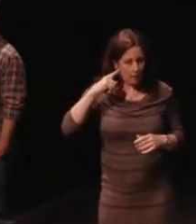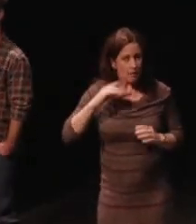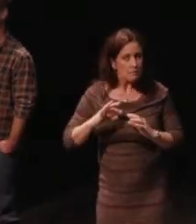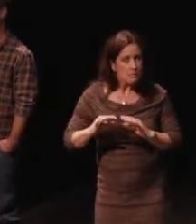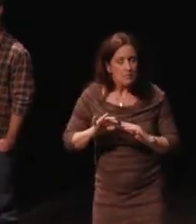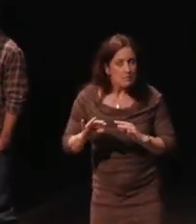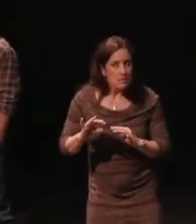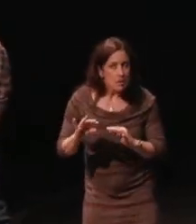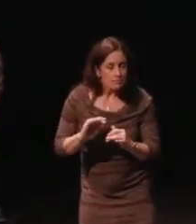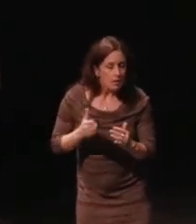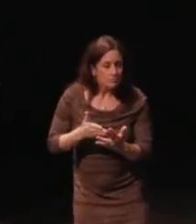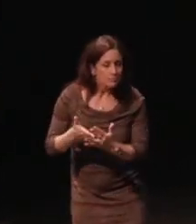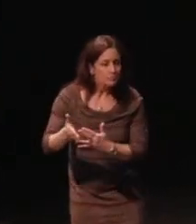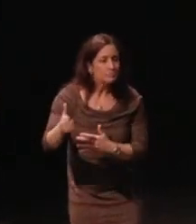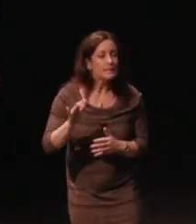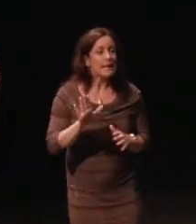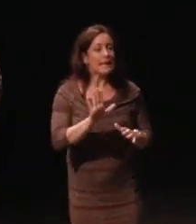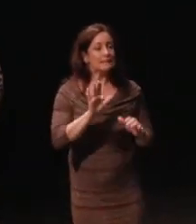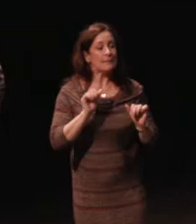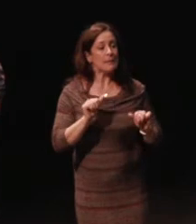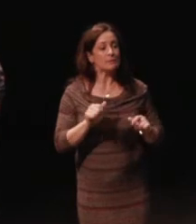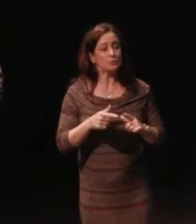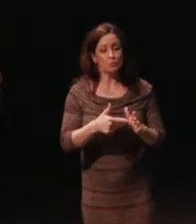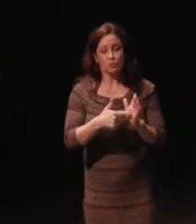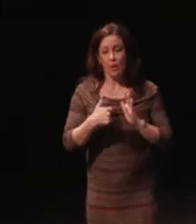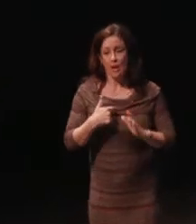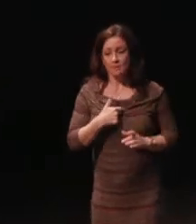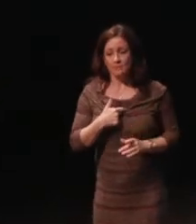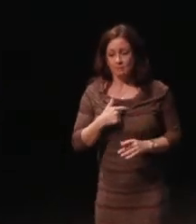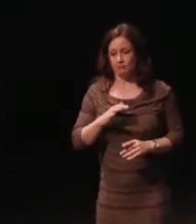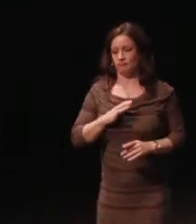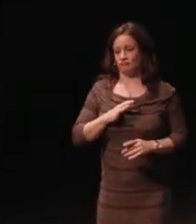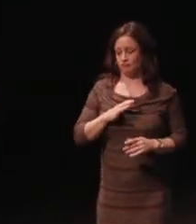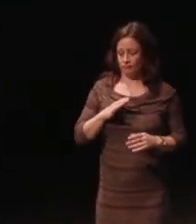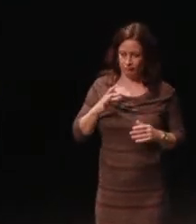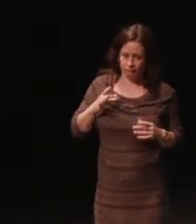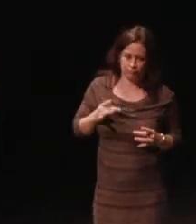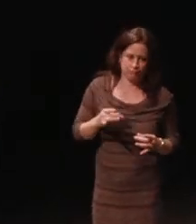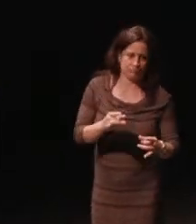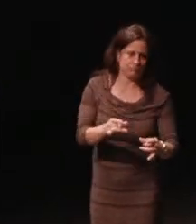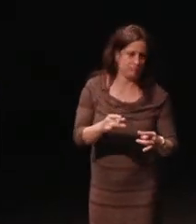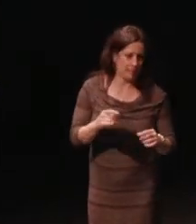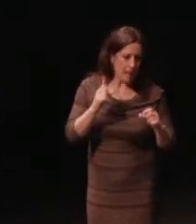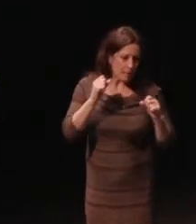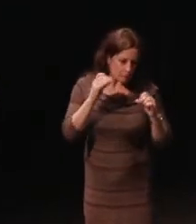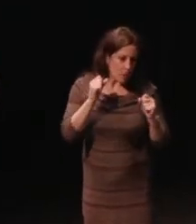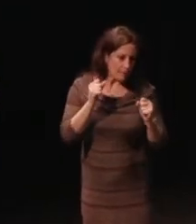And his ability to show us so elegantly, it's just incredibly powerful as